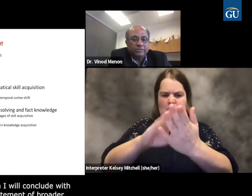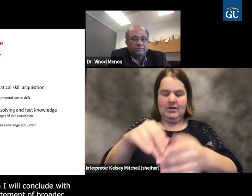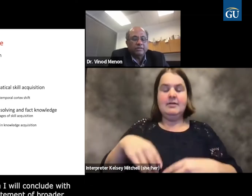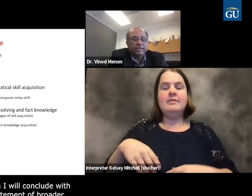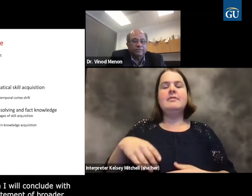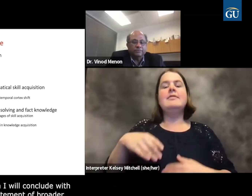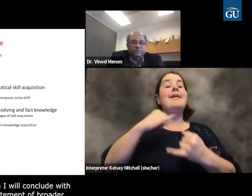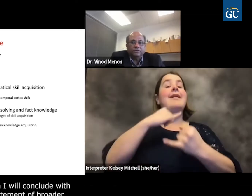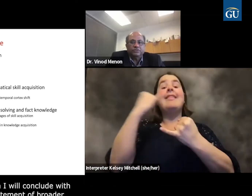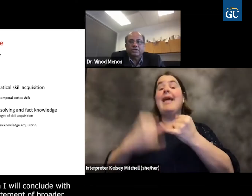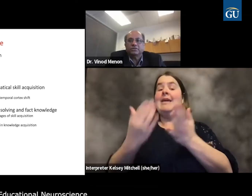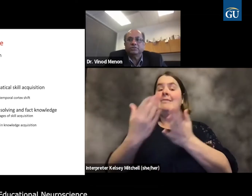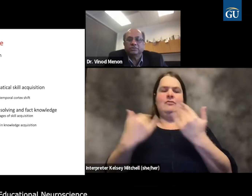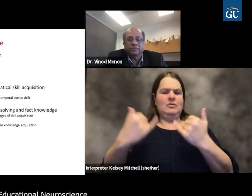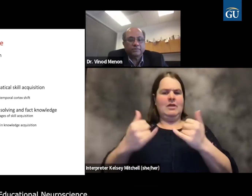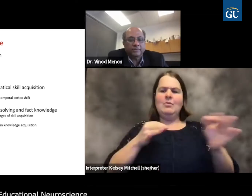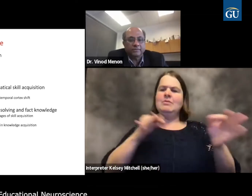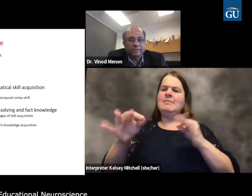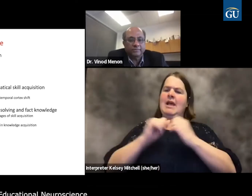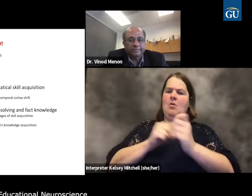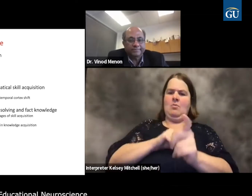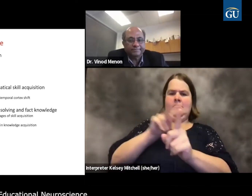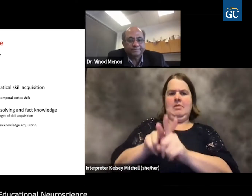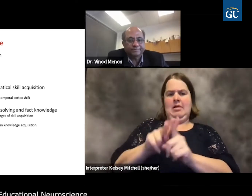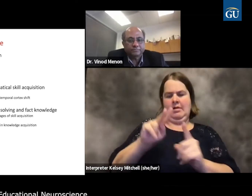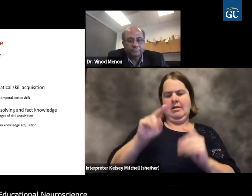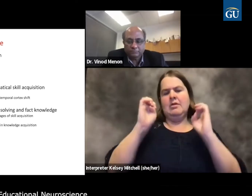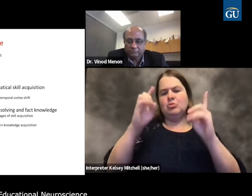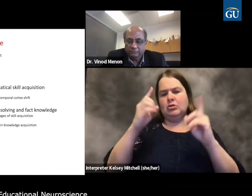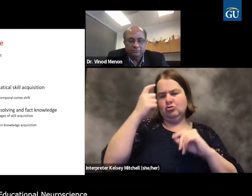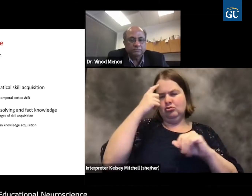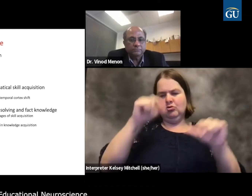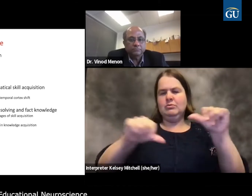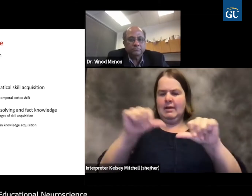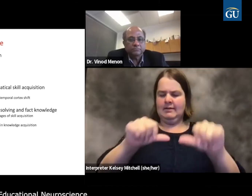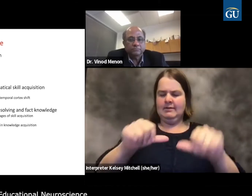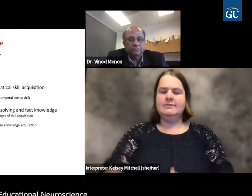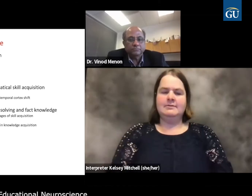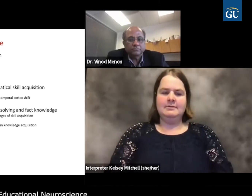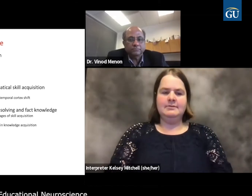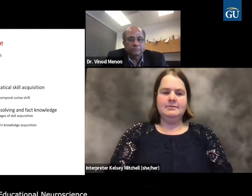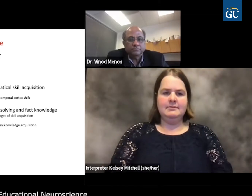statement of broader relevance for educational neuroscience